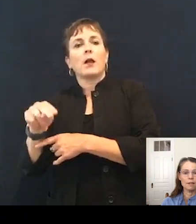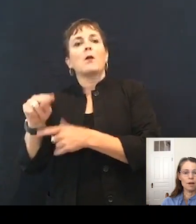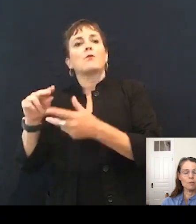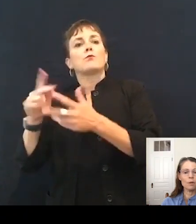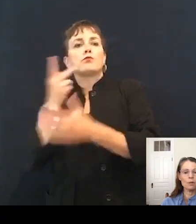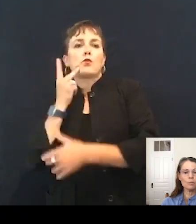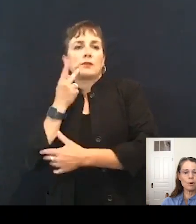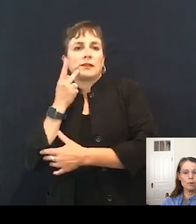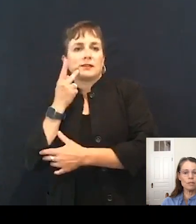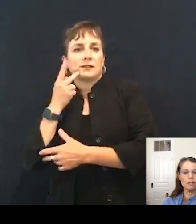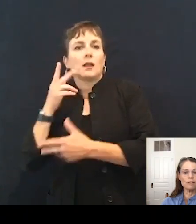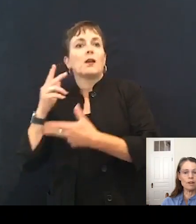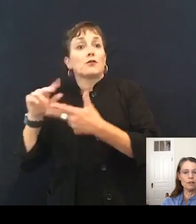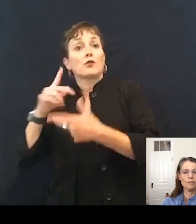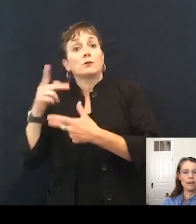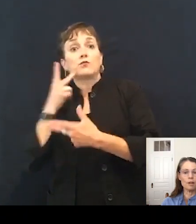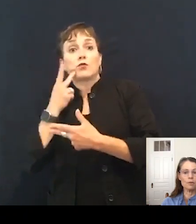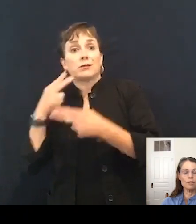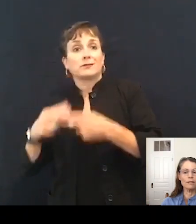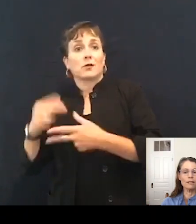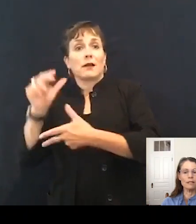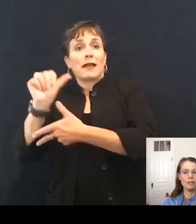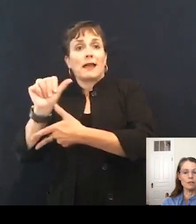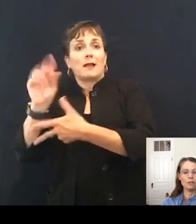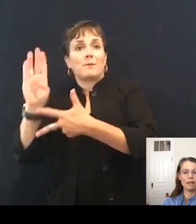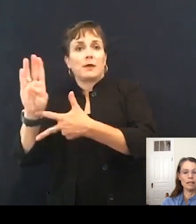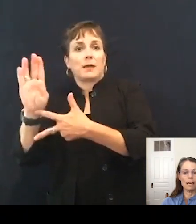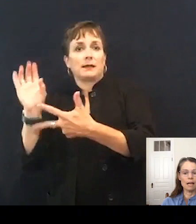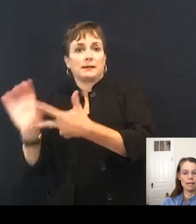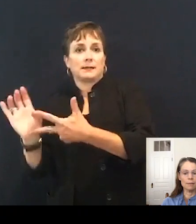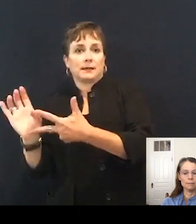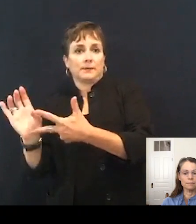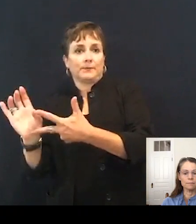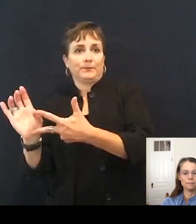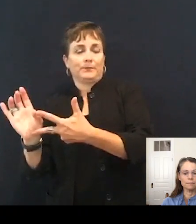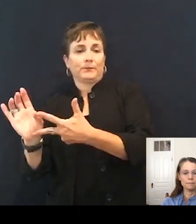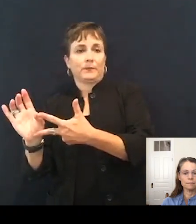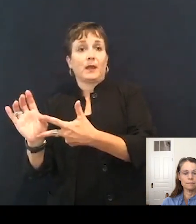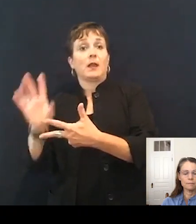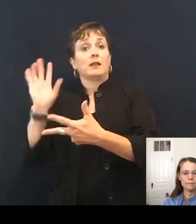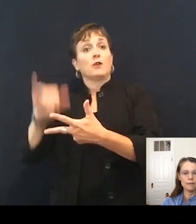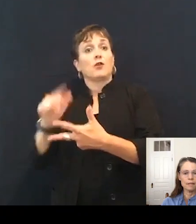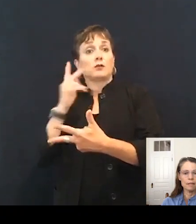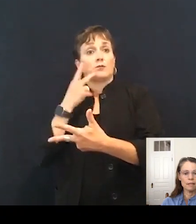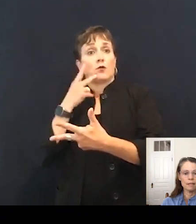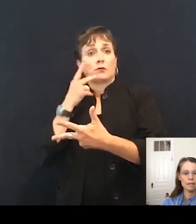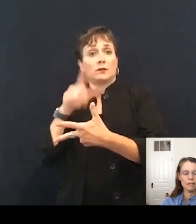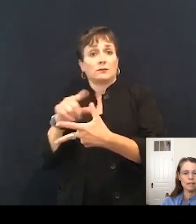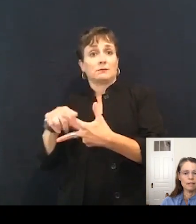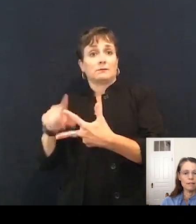The harmonin proteins are found in the ear and eye.